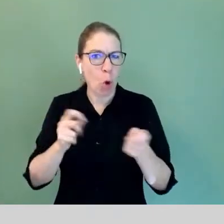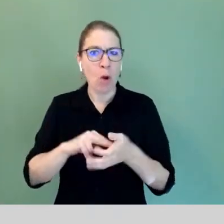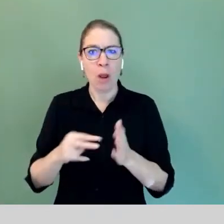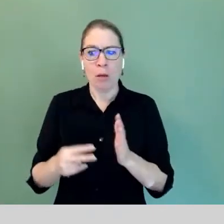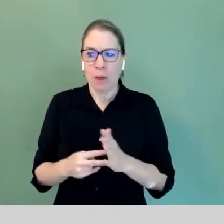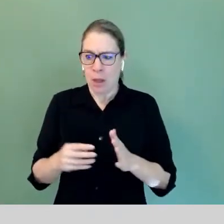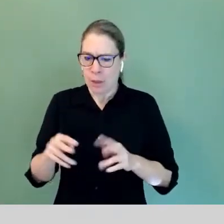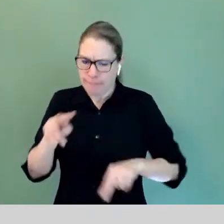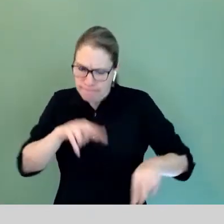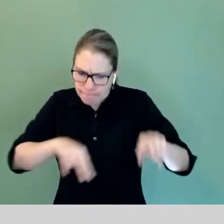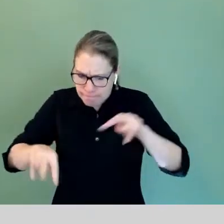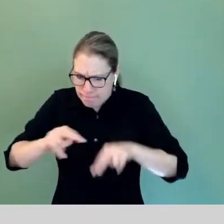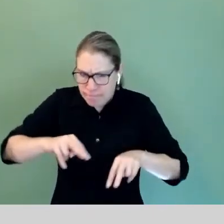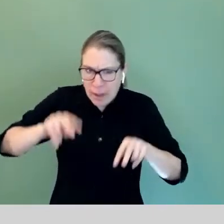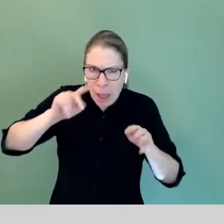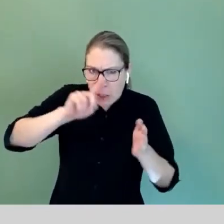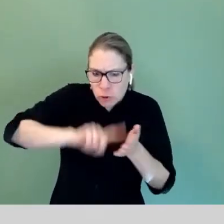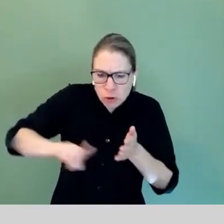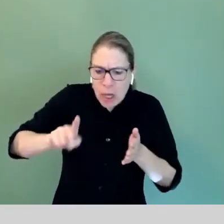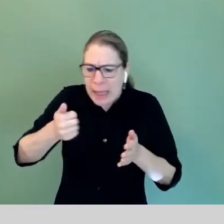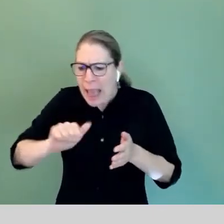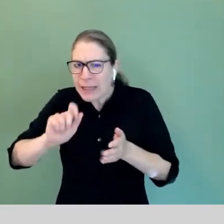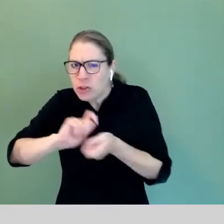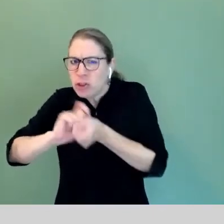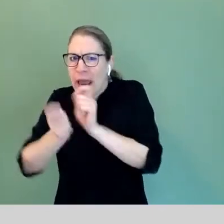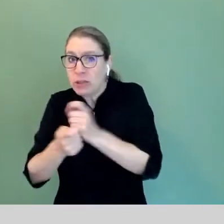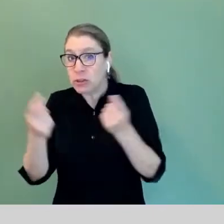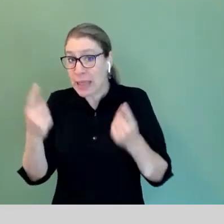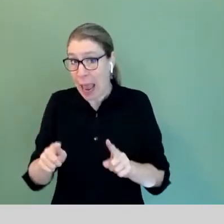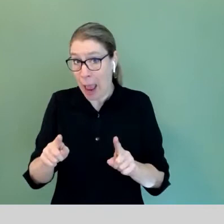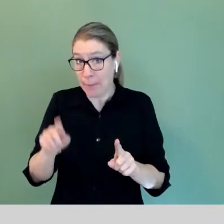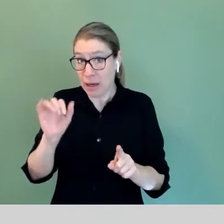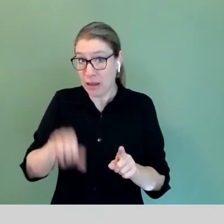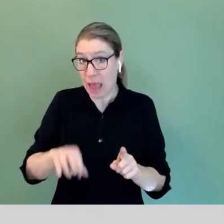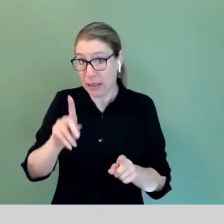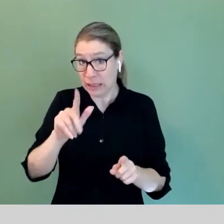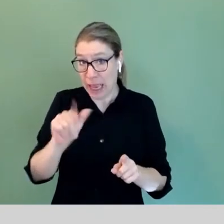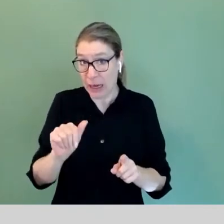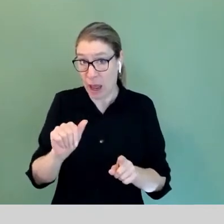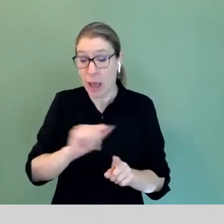we keep track of any changes that happen to our data. But specifically for the purpose of well,